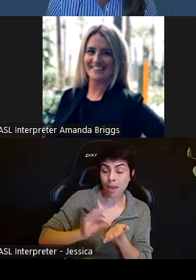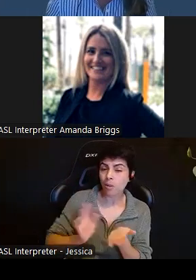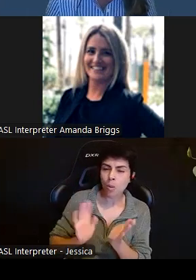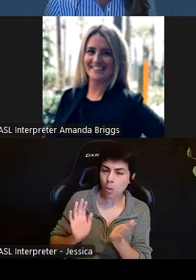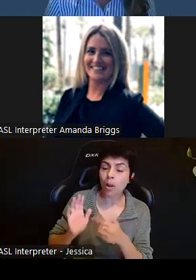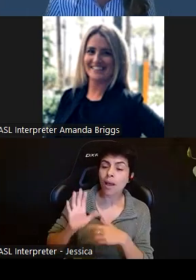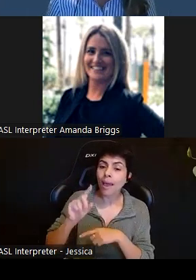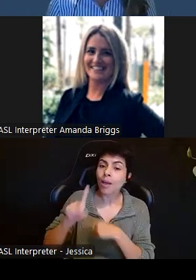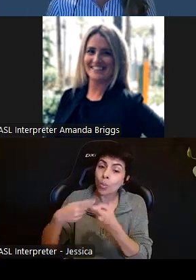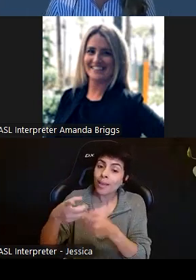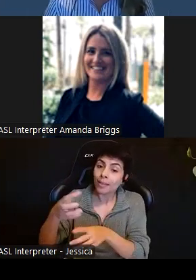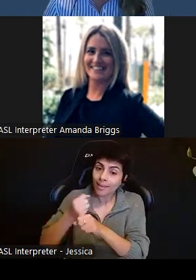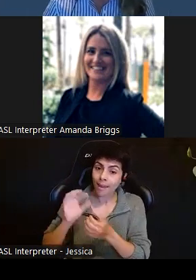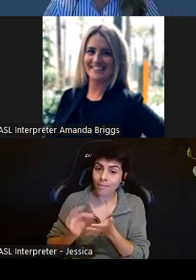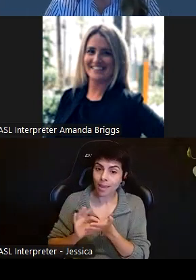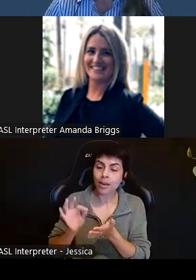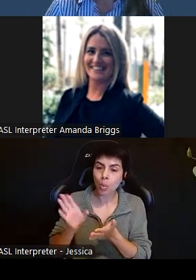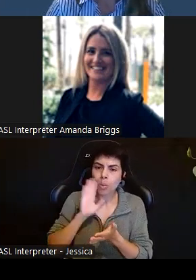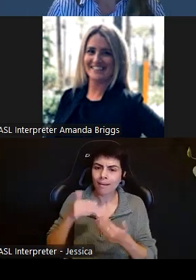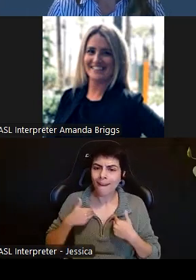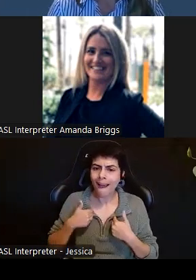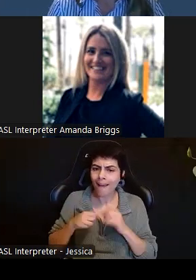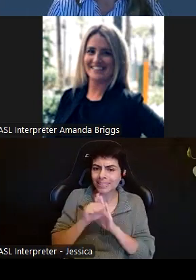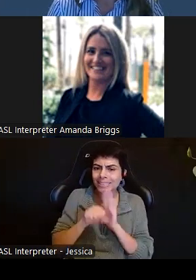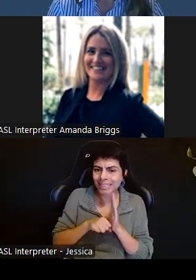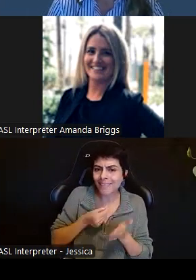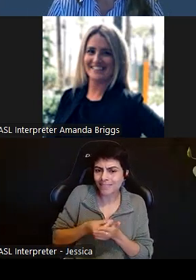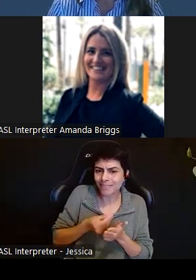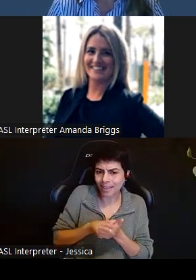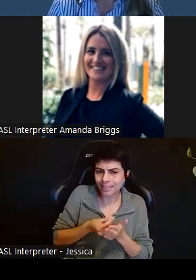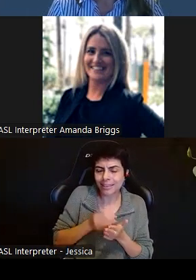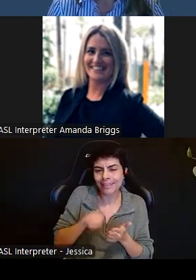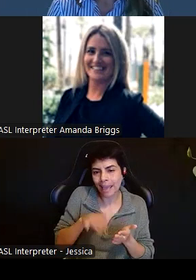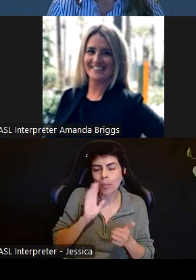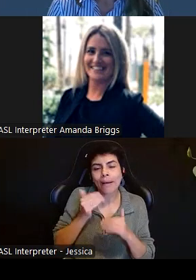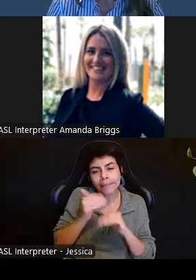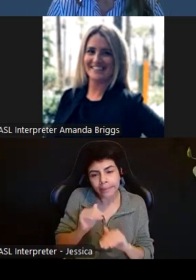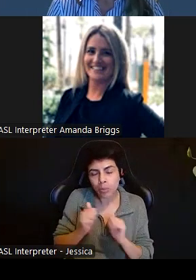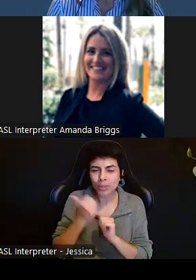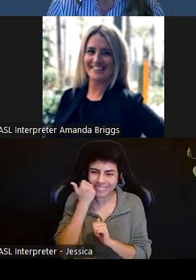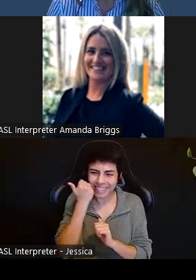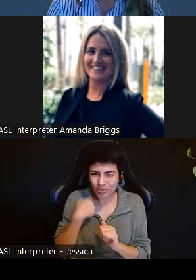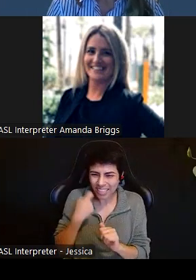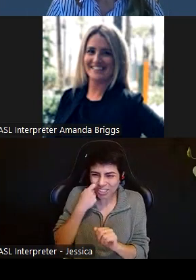they will have access to state-funded Medicaid, which will have the limitations on dental services that I talked about on the previous slide.